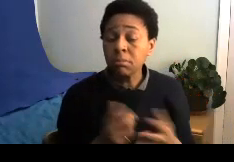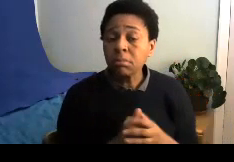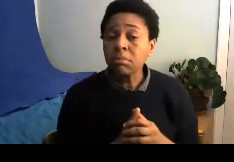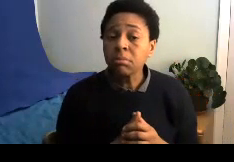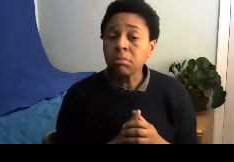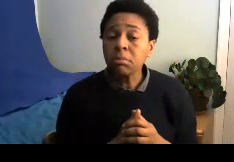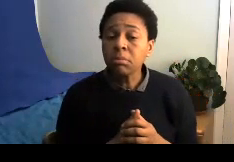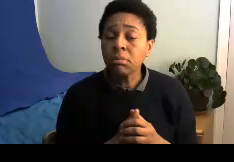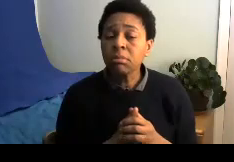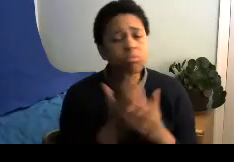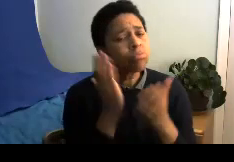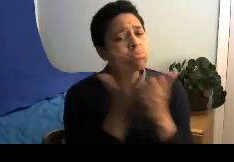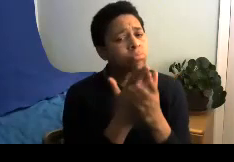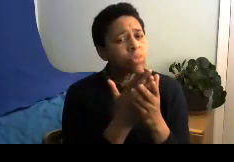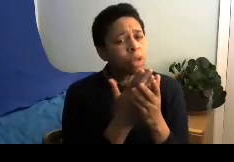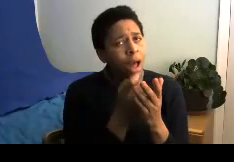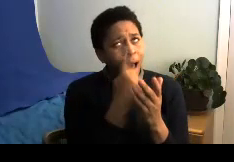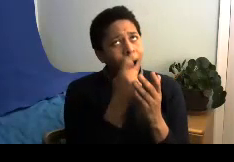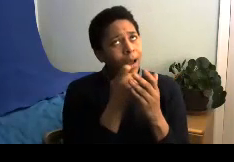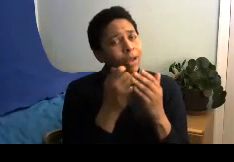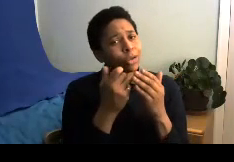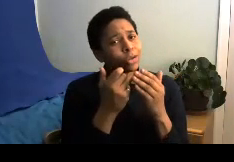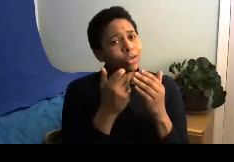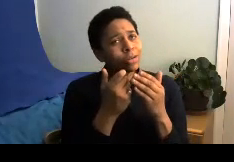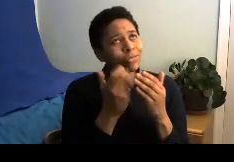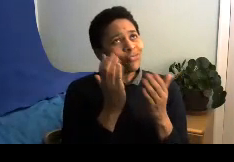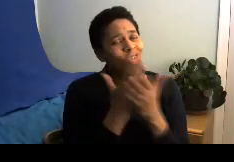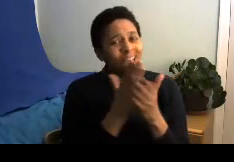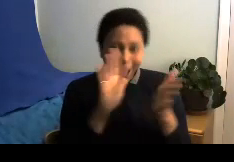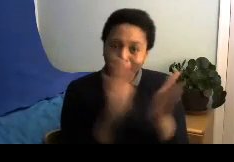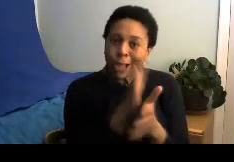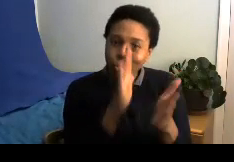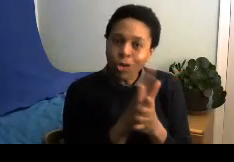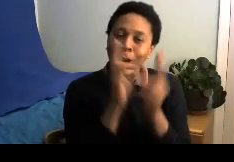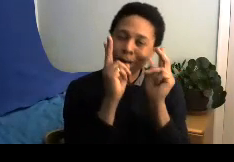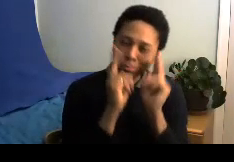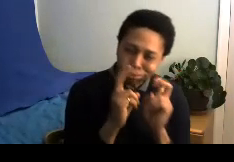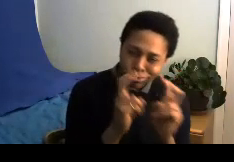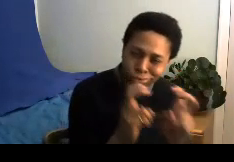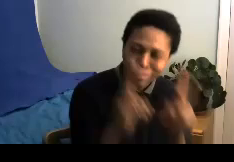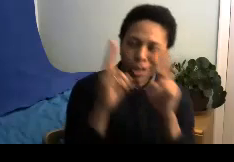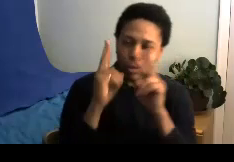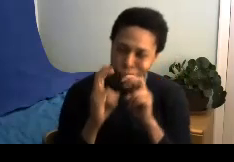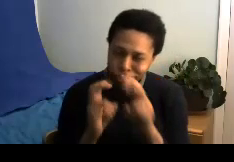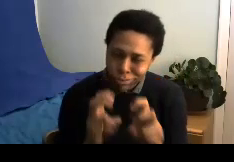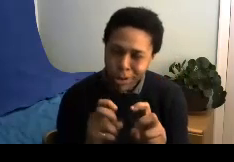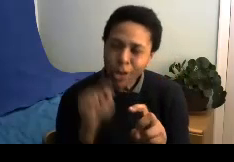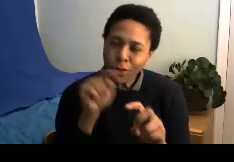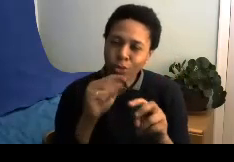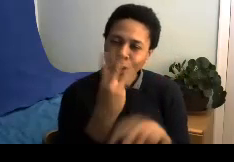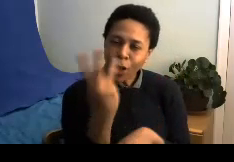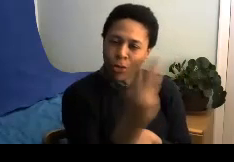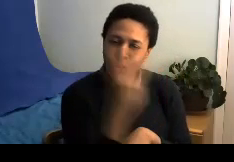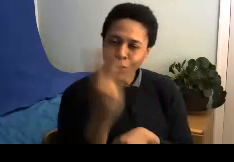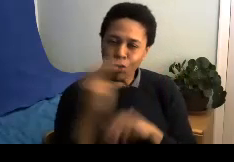yeah, steam forward and have fun with that, and sort of, basically develop a practice as a fiction writer.